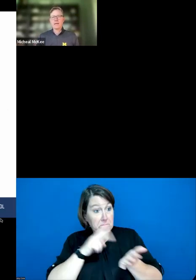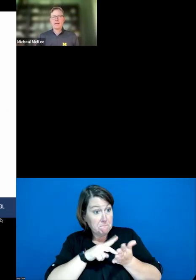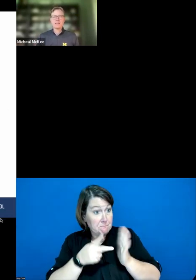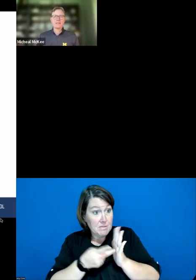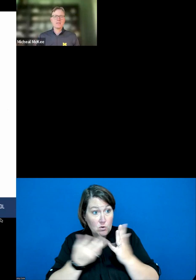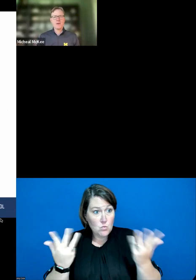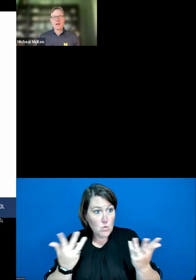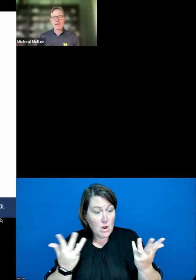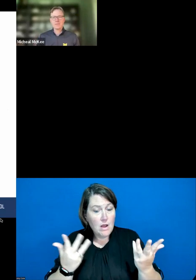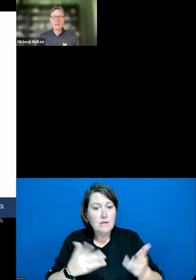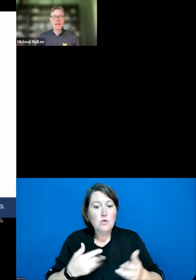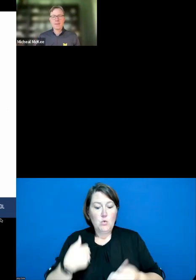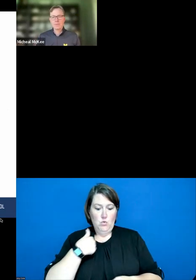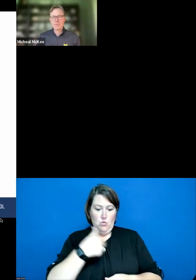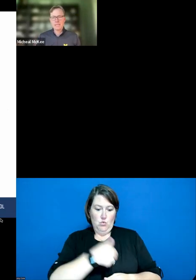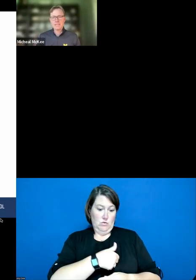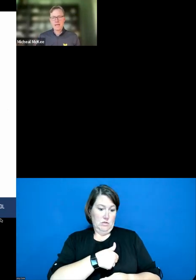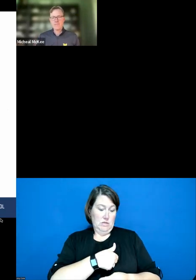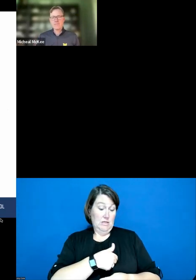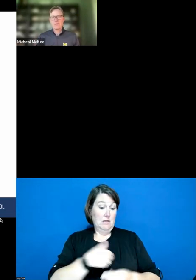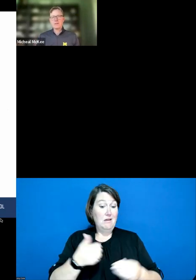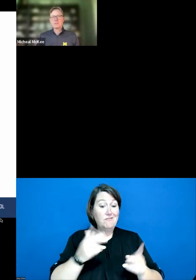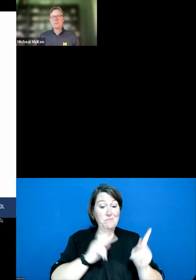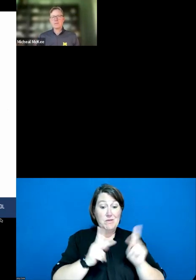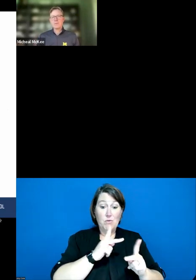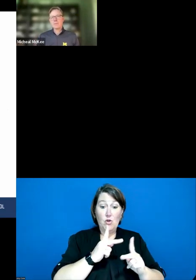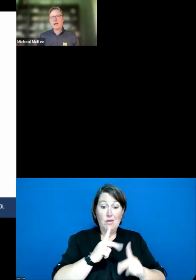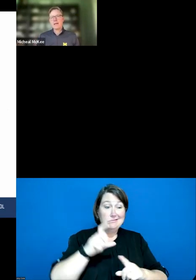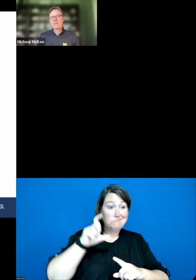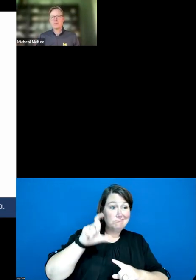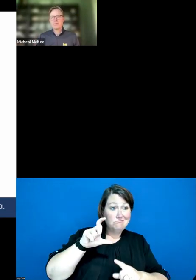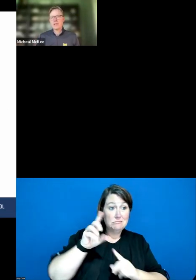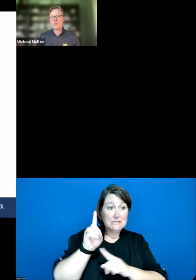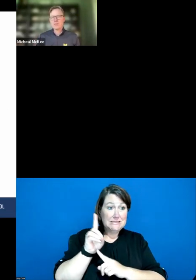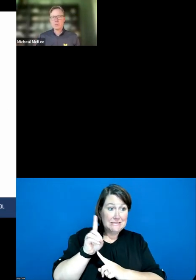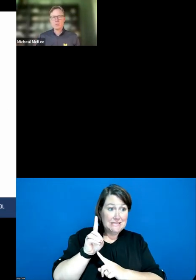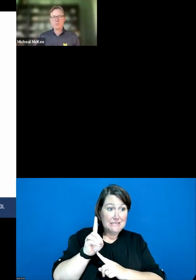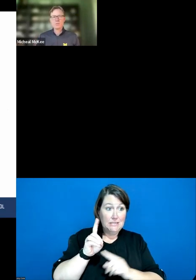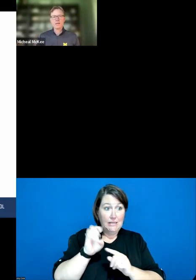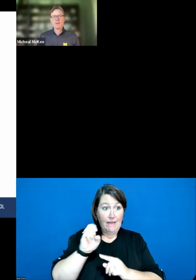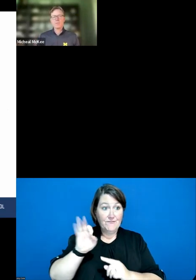that identify as a capital D. So keep in mind, these are individuals that